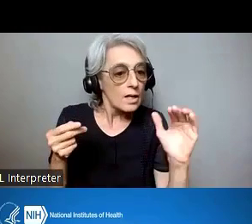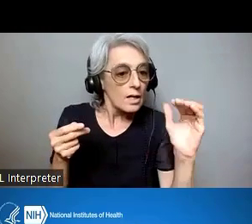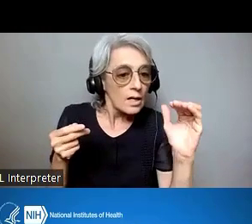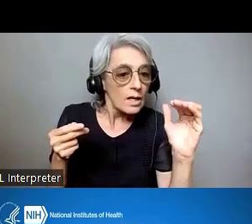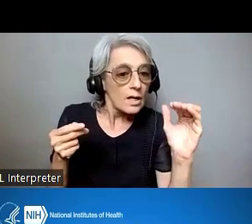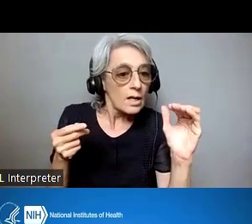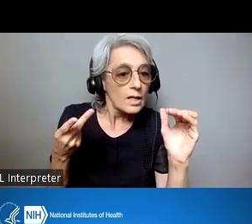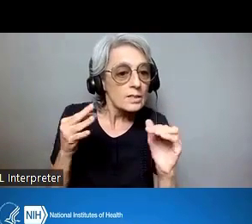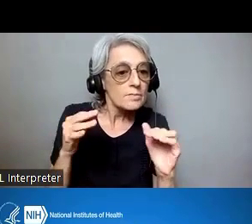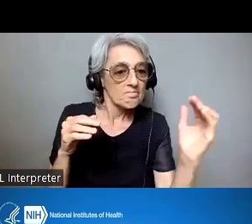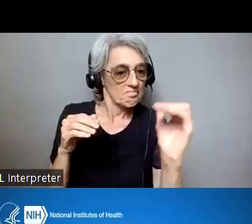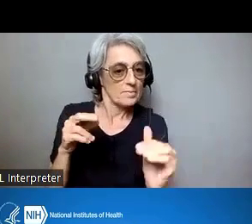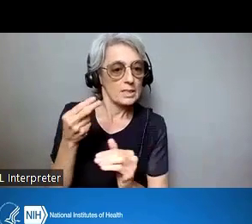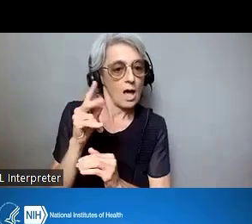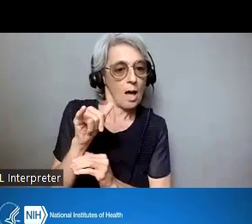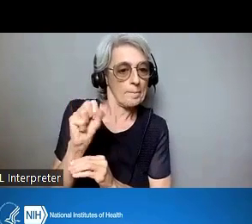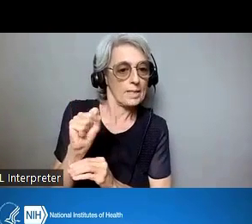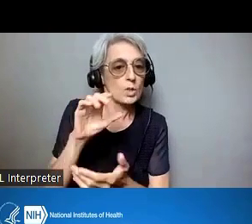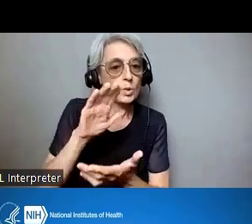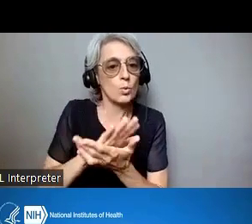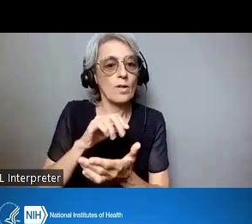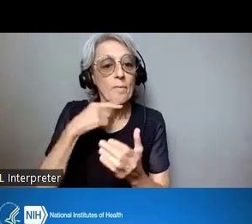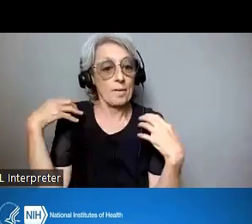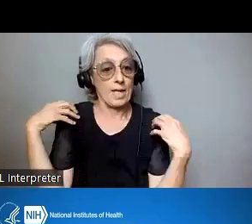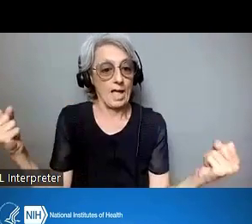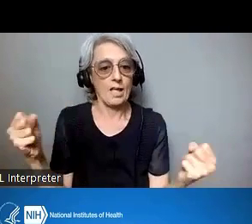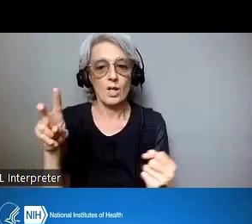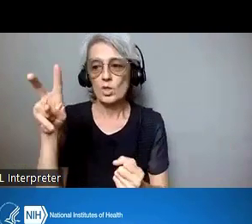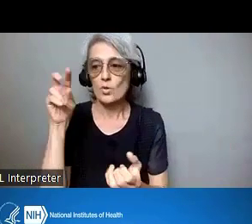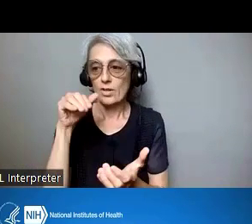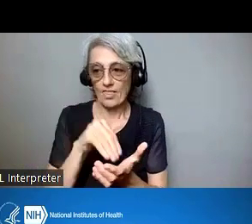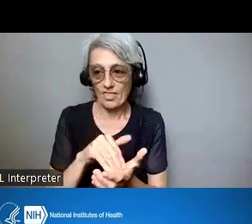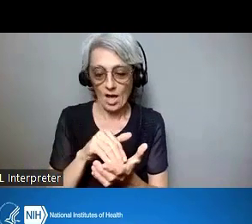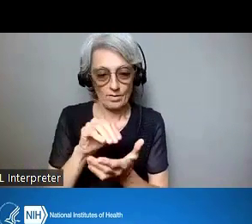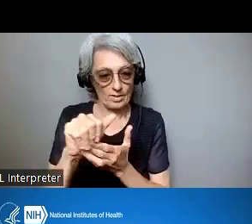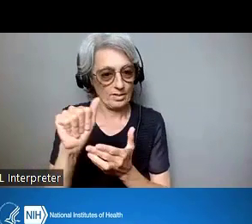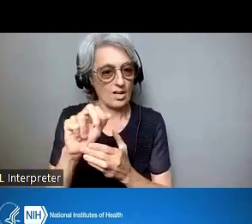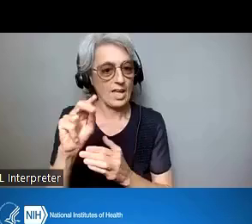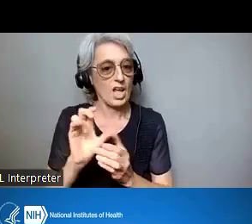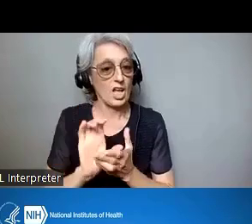has $200,000 in NIH funding, and where graduate enrollment is greater.